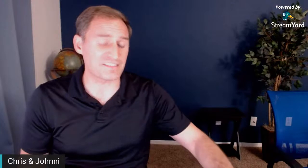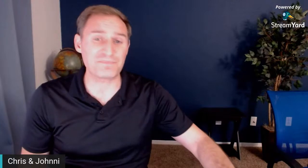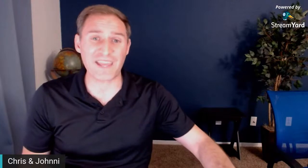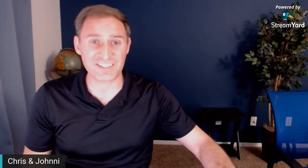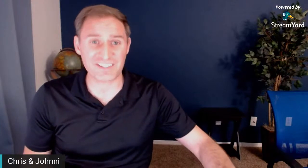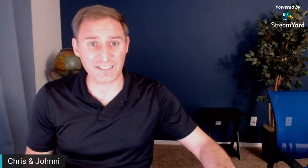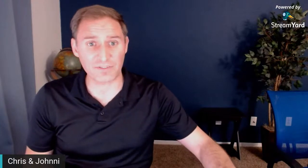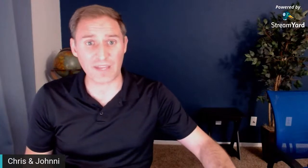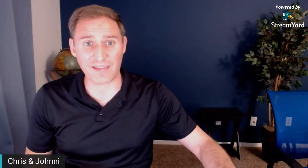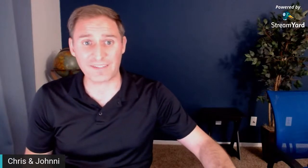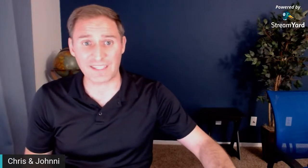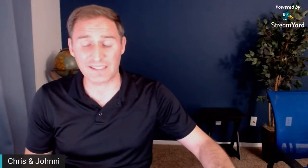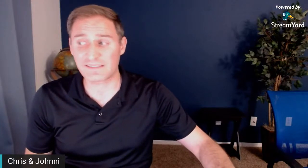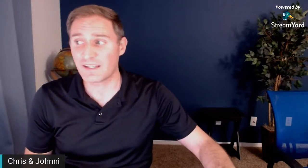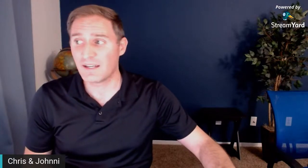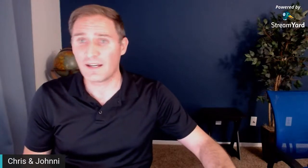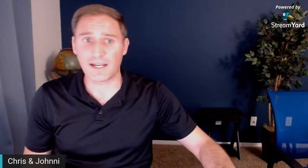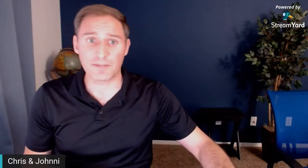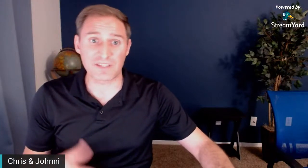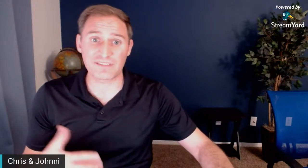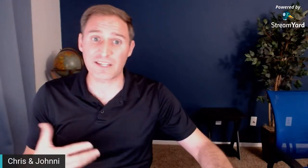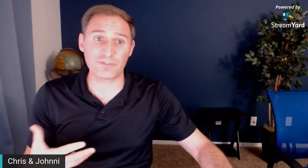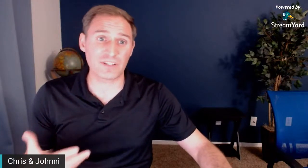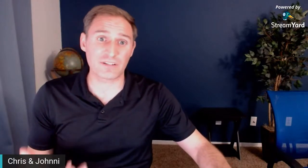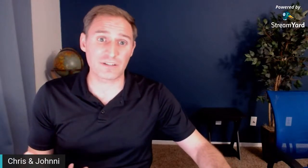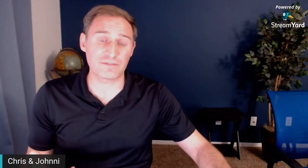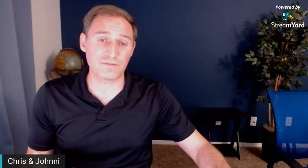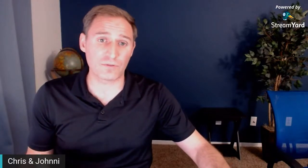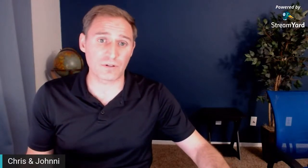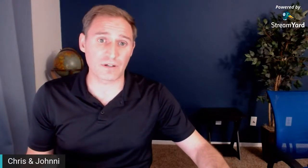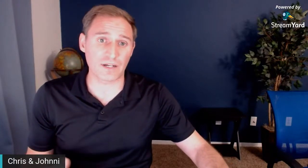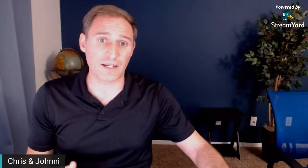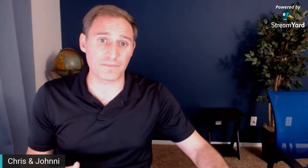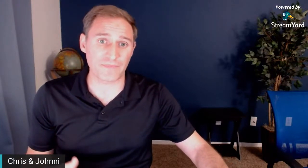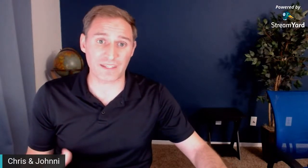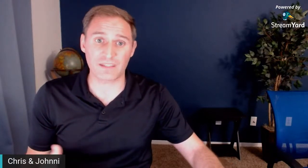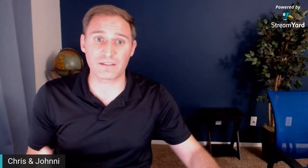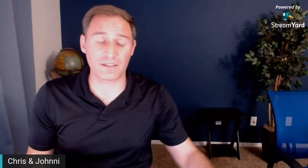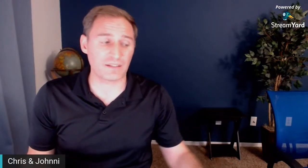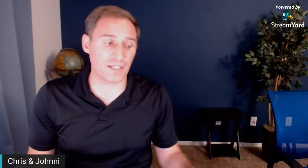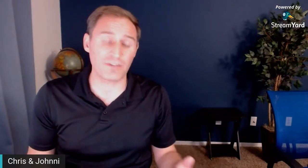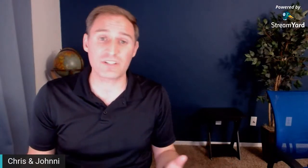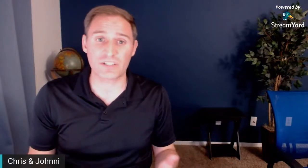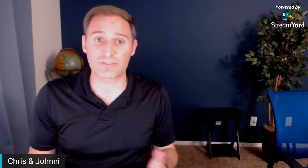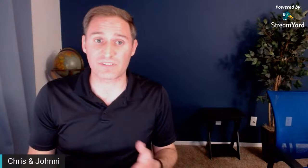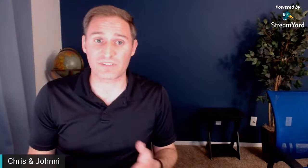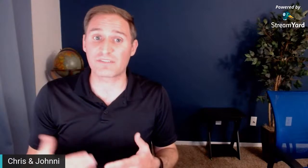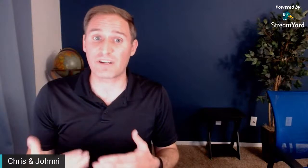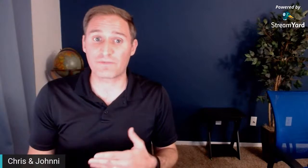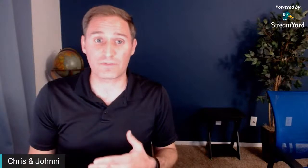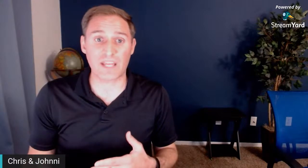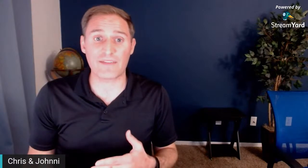especially if you have kids it's not only good for like hearing children that's great to have that